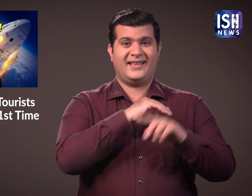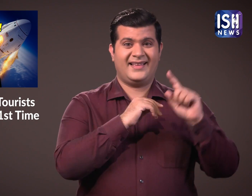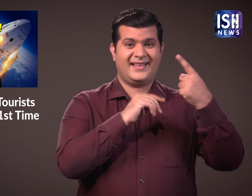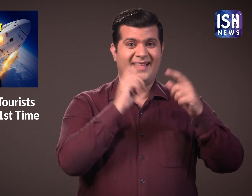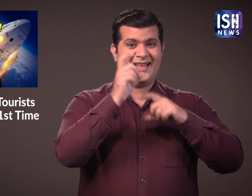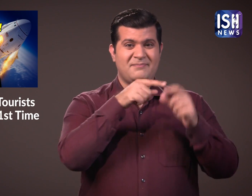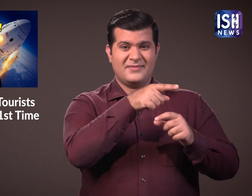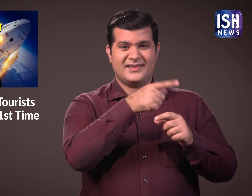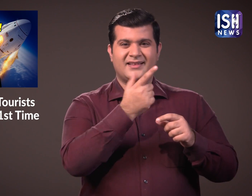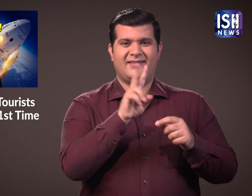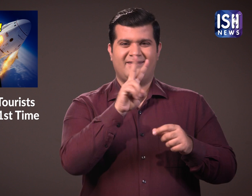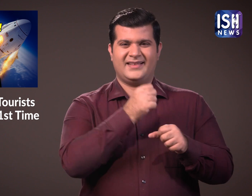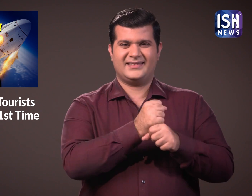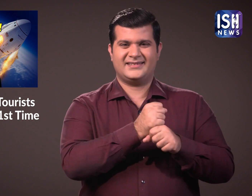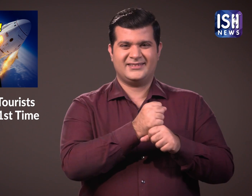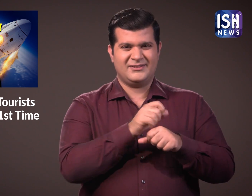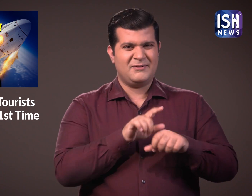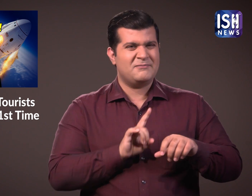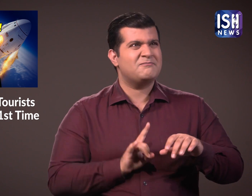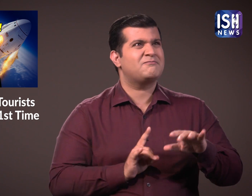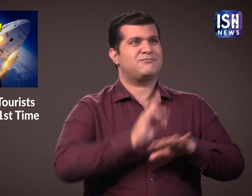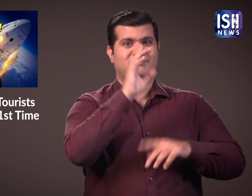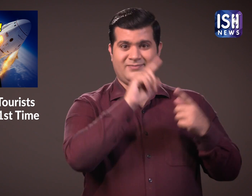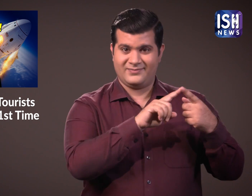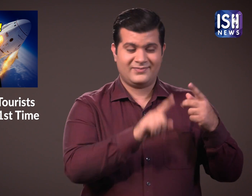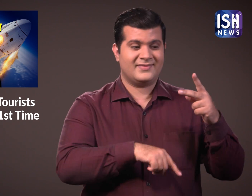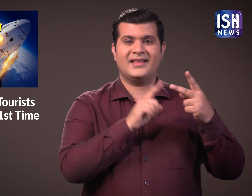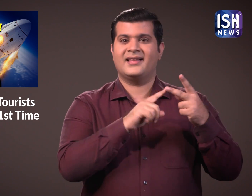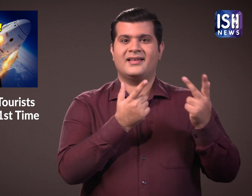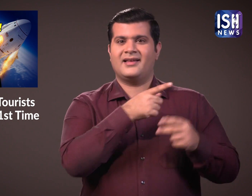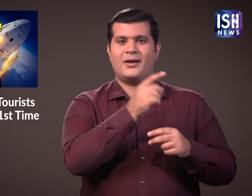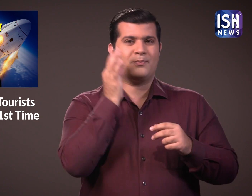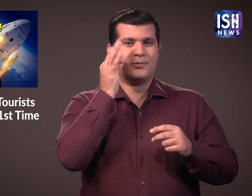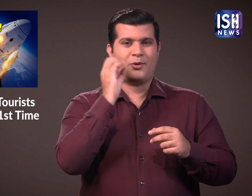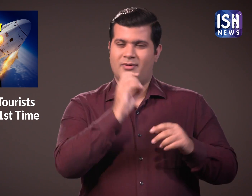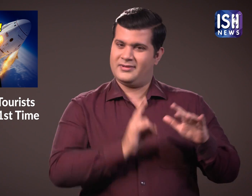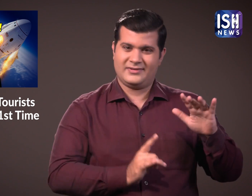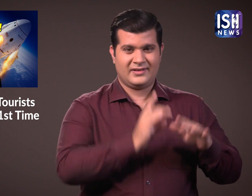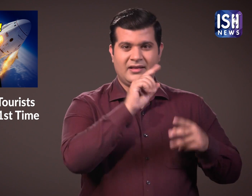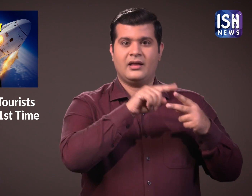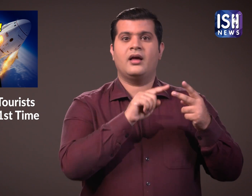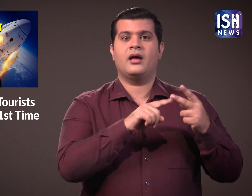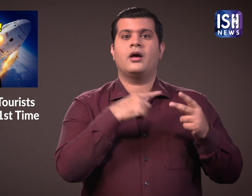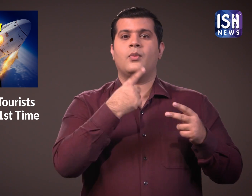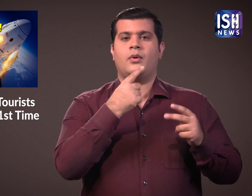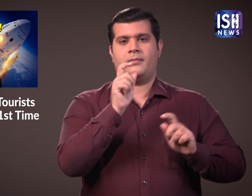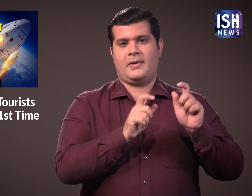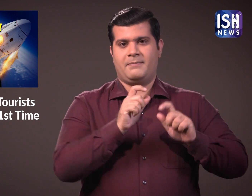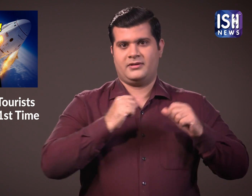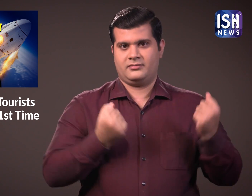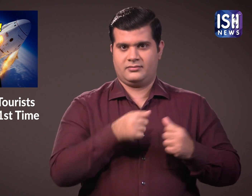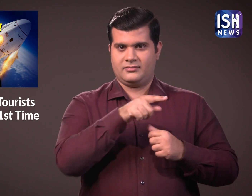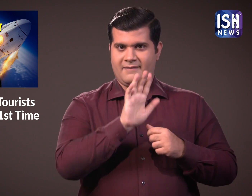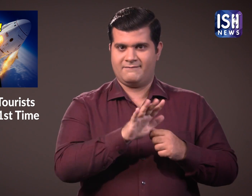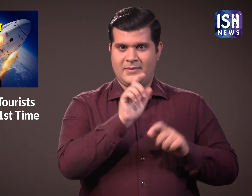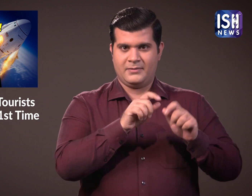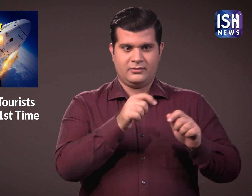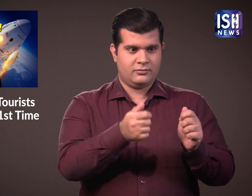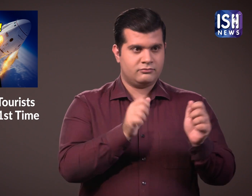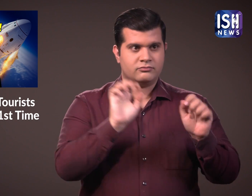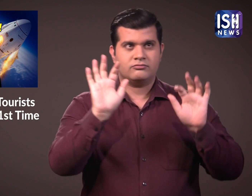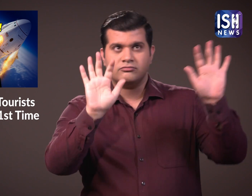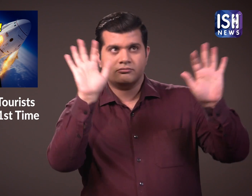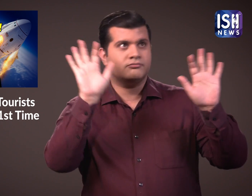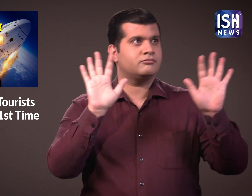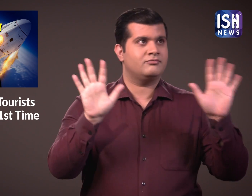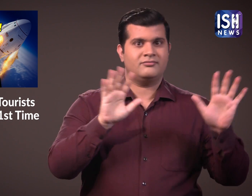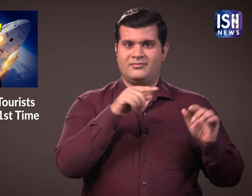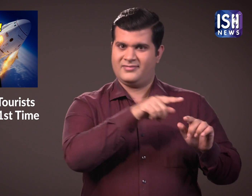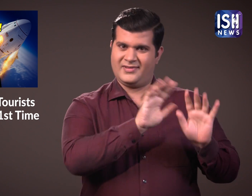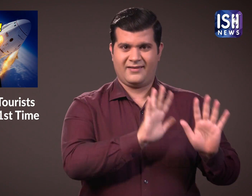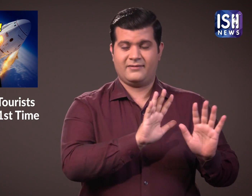All the space vehicles launched by Virgin Galactic & Blue Origin were manned by the staff onboard.